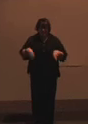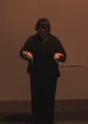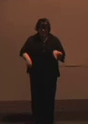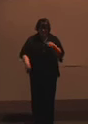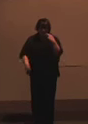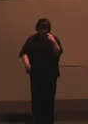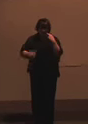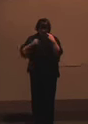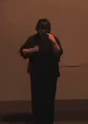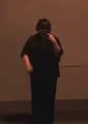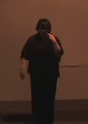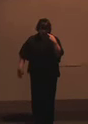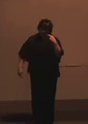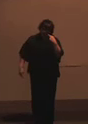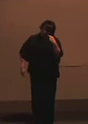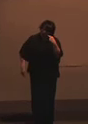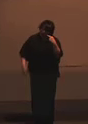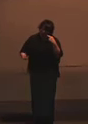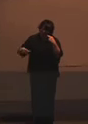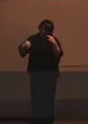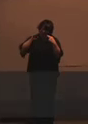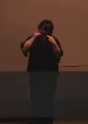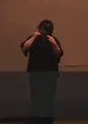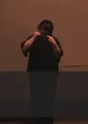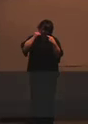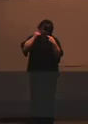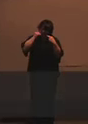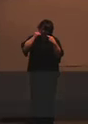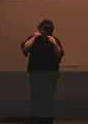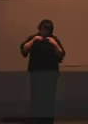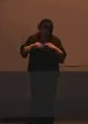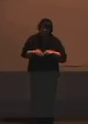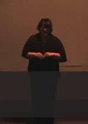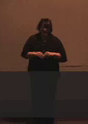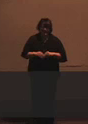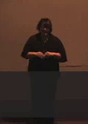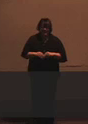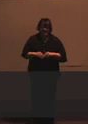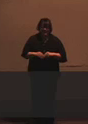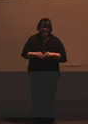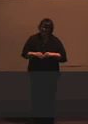And yeah, every time, that thing is happening.